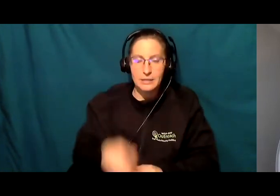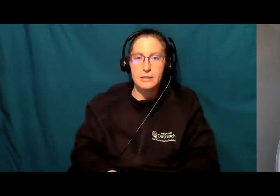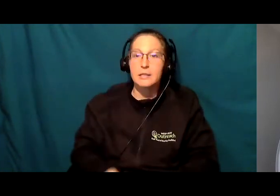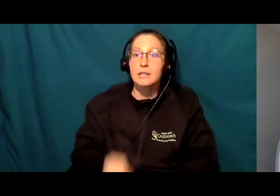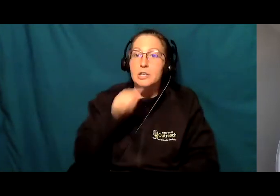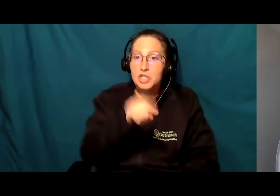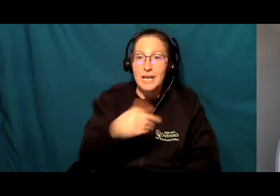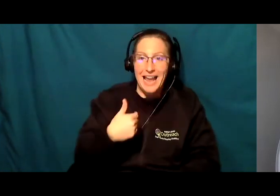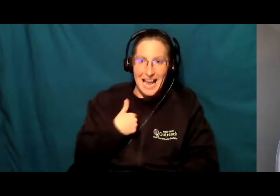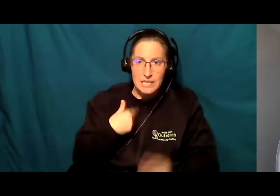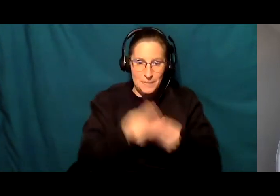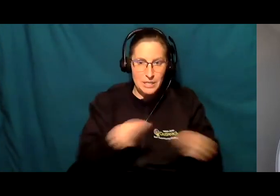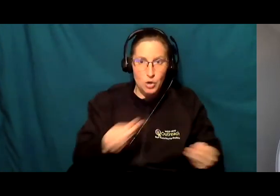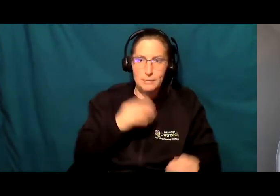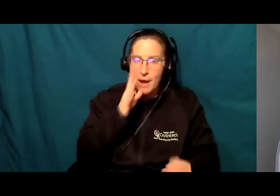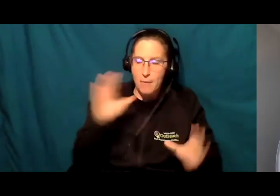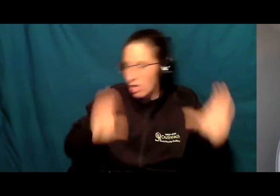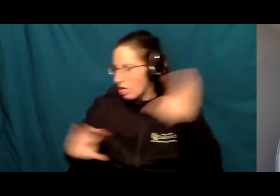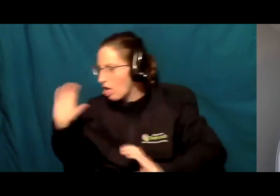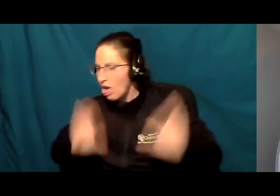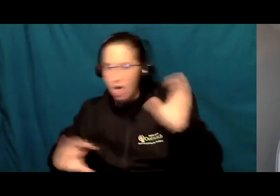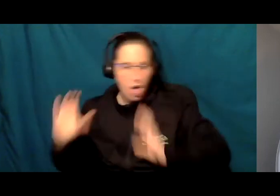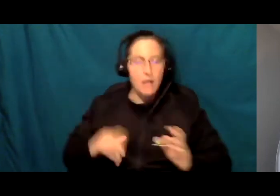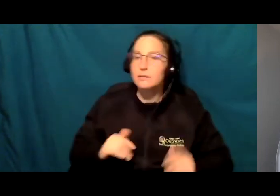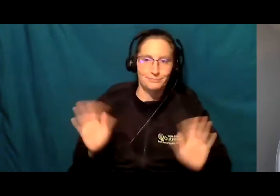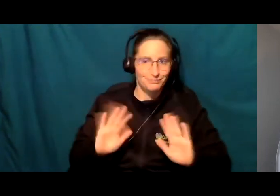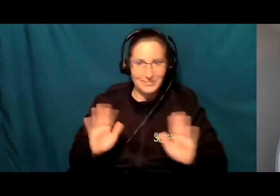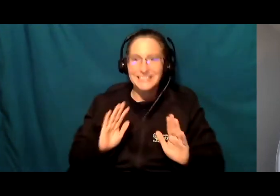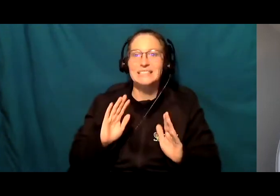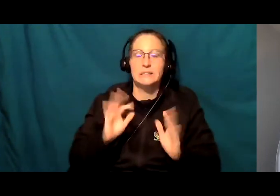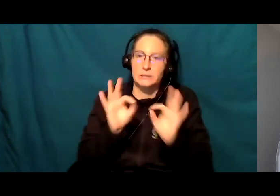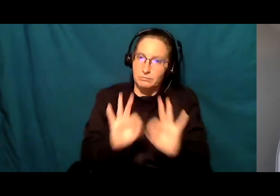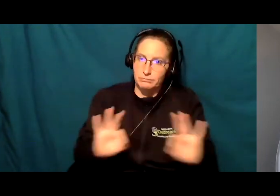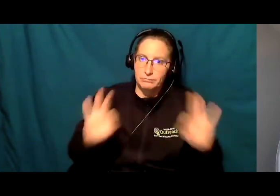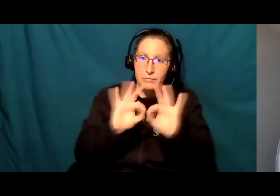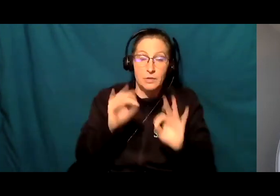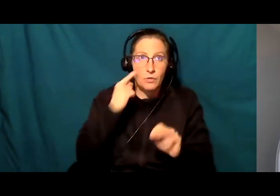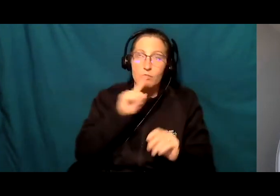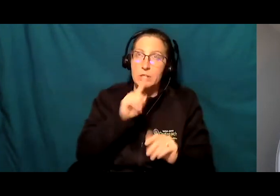searching for them is key to almost every student I work with.